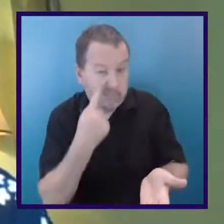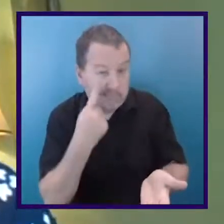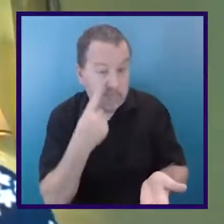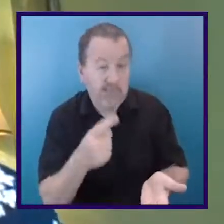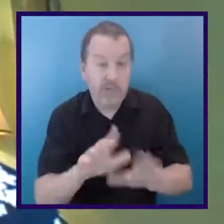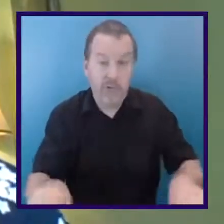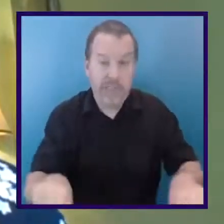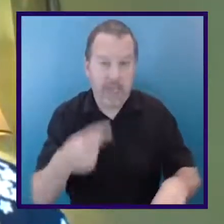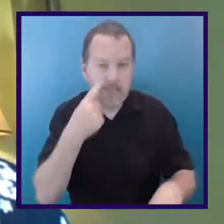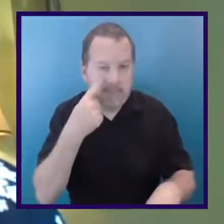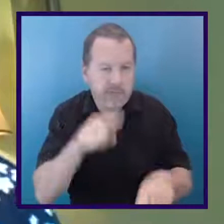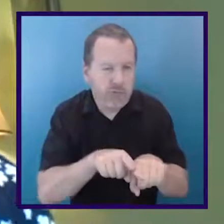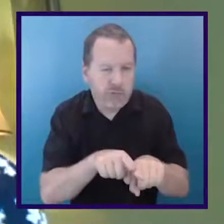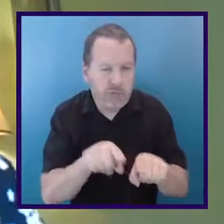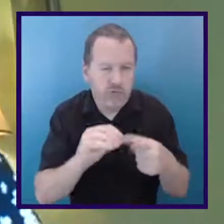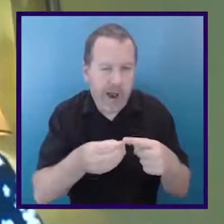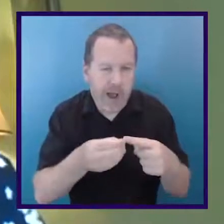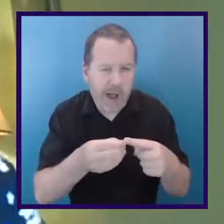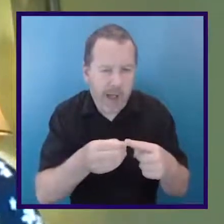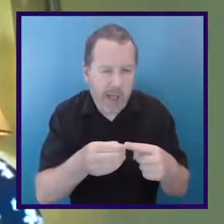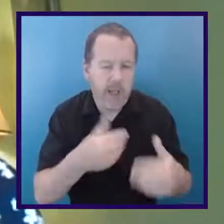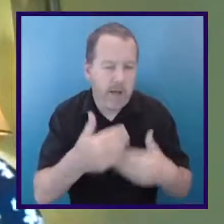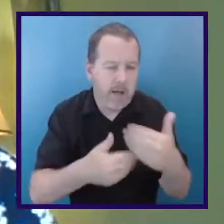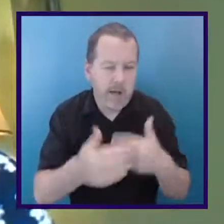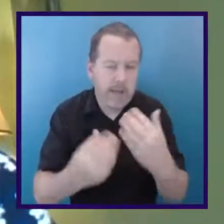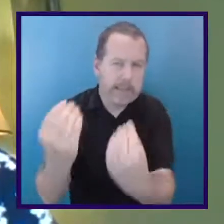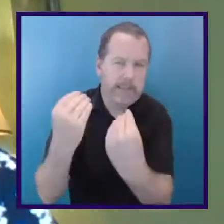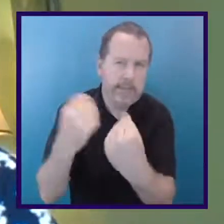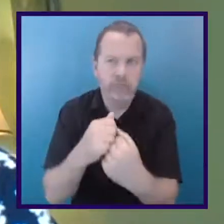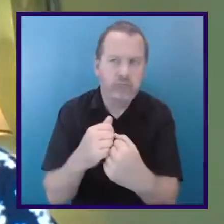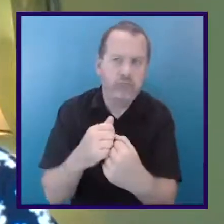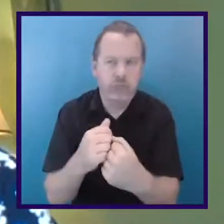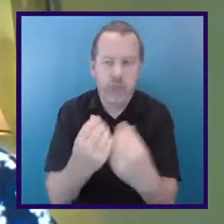try a language out before they make their selection.